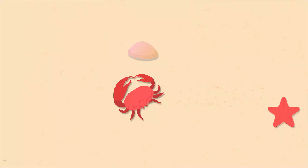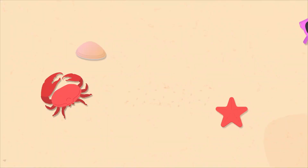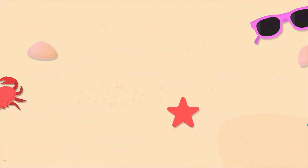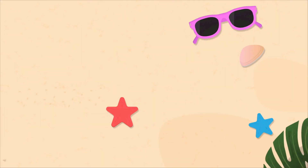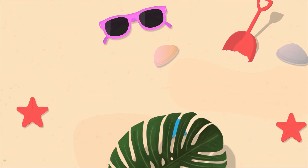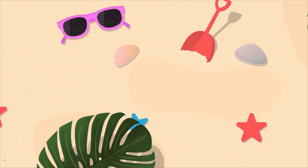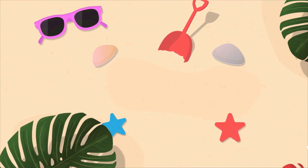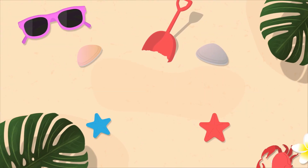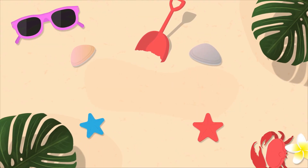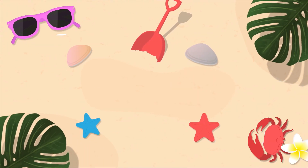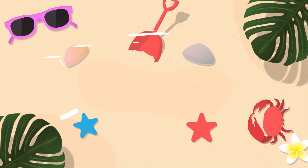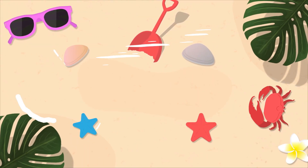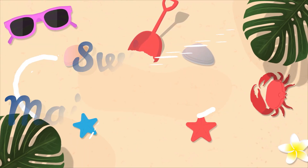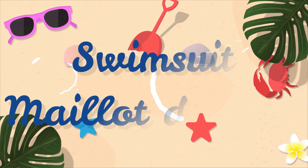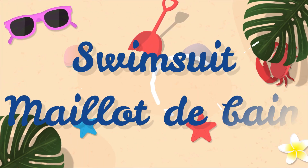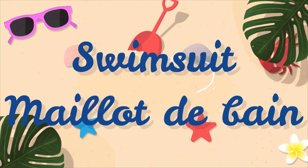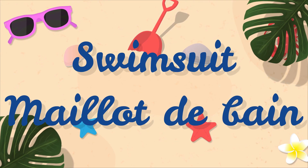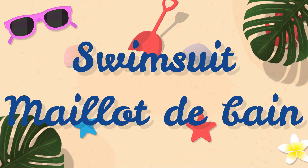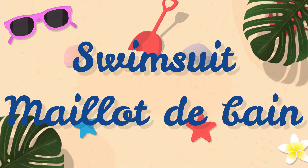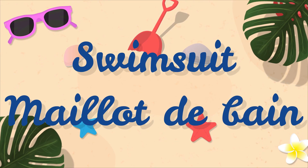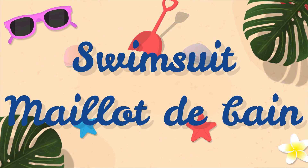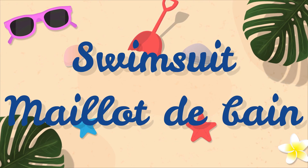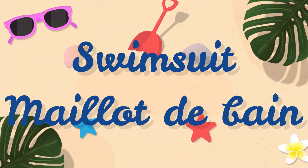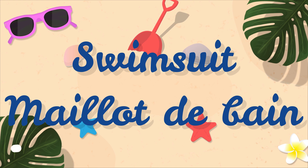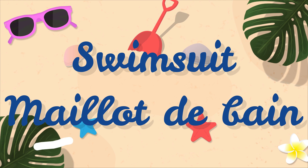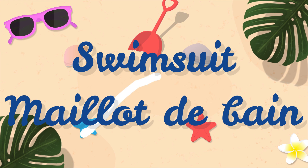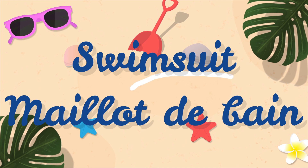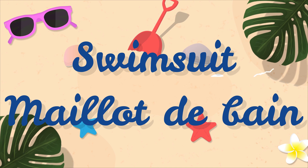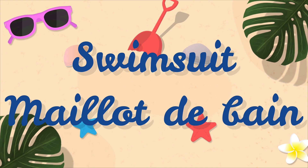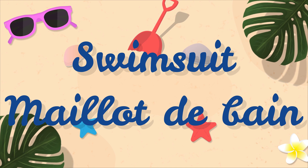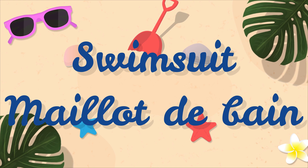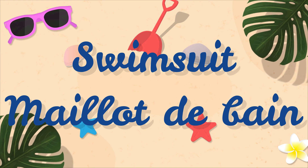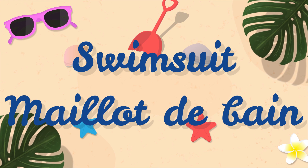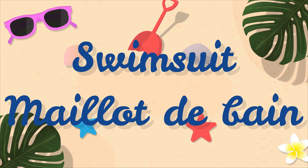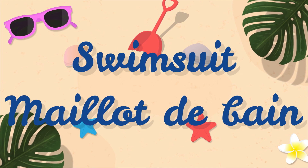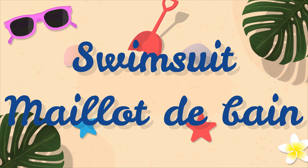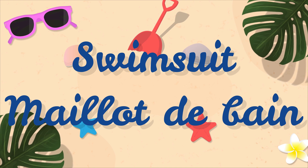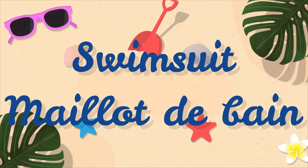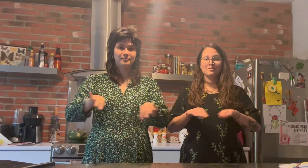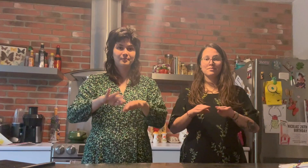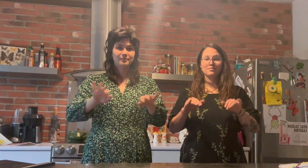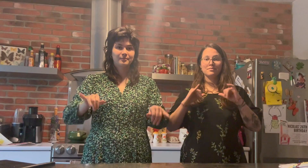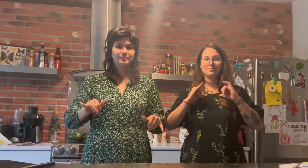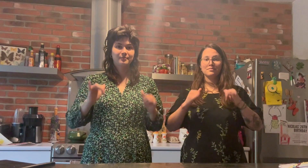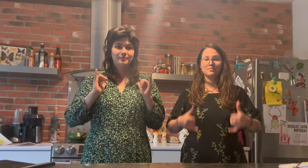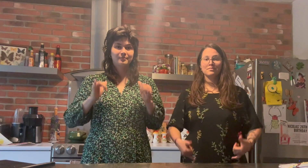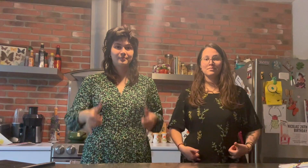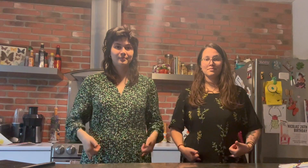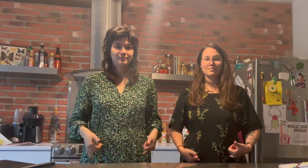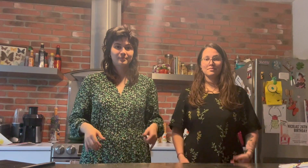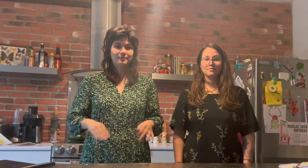Swimsuit. Maillot de bain. Faire le signe pour nager.